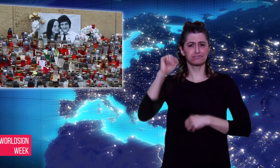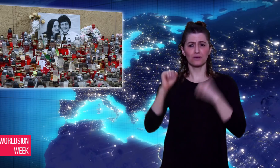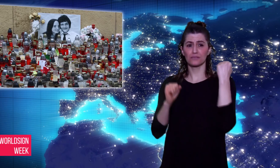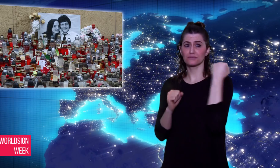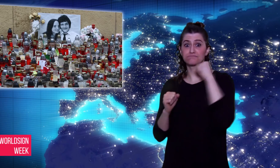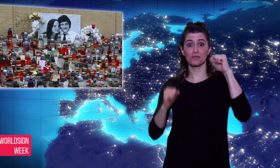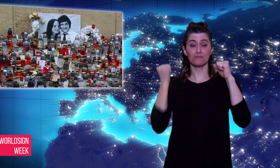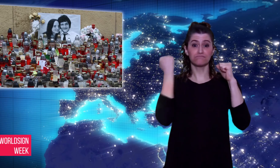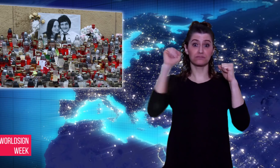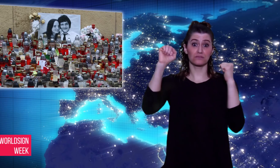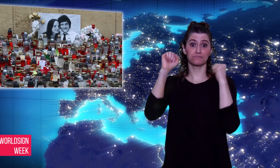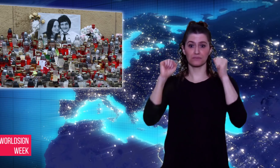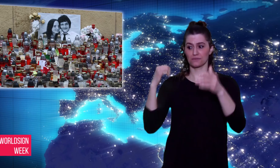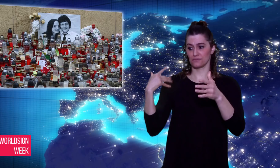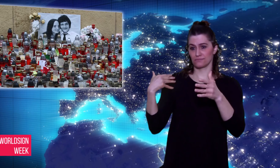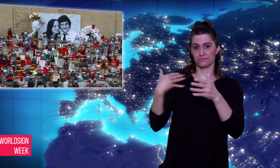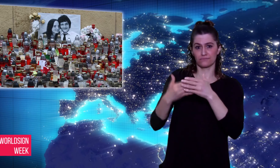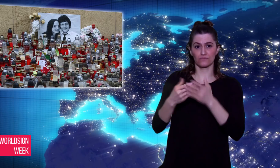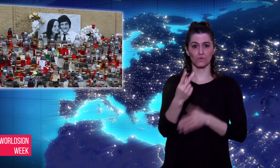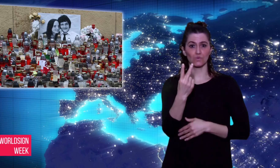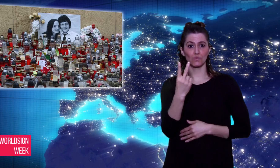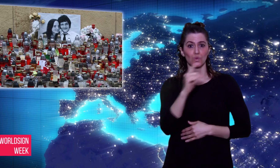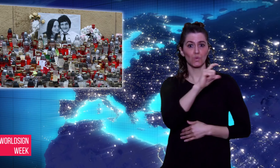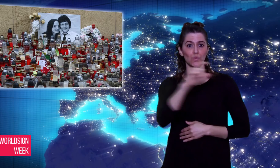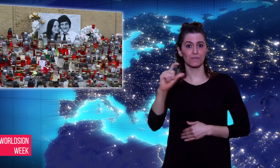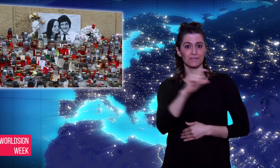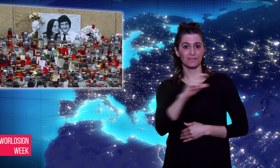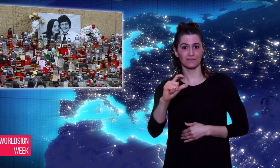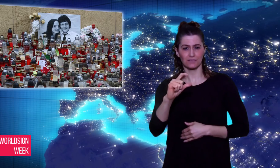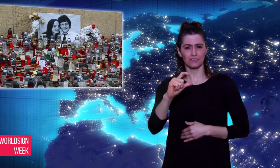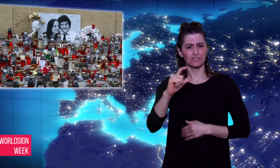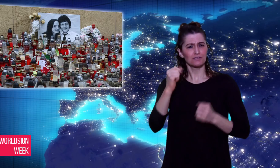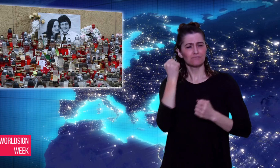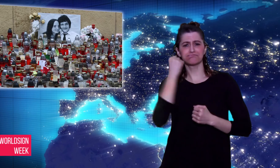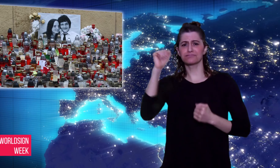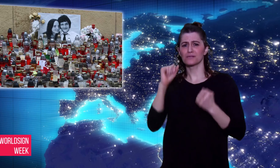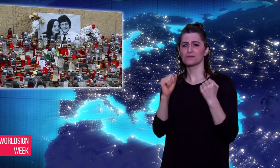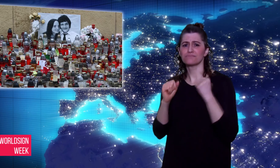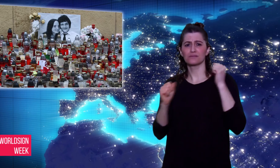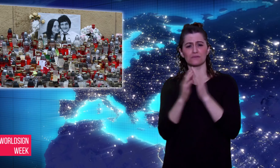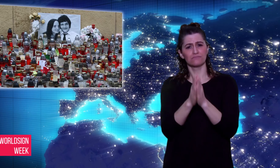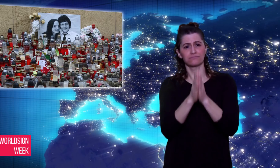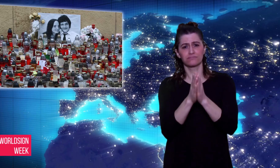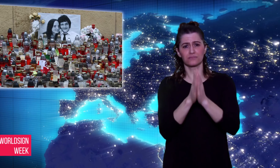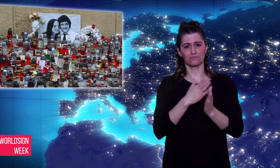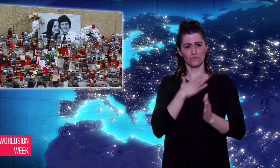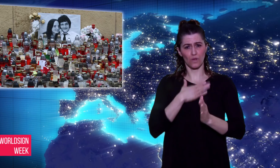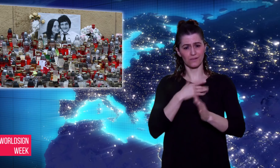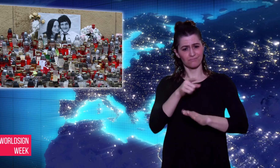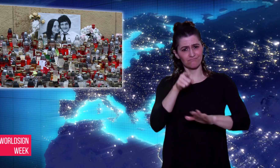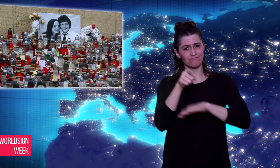protested for the past two weeks,